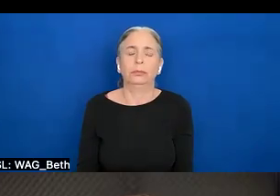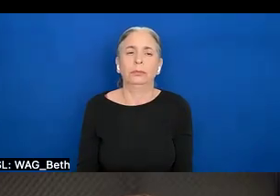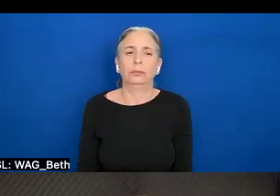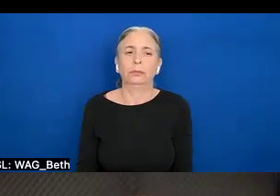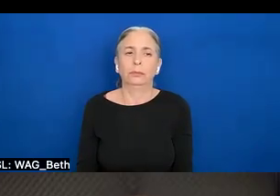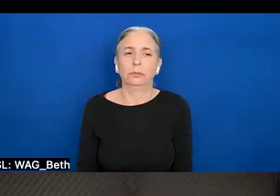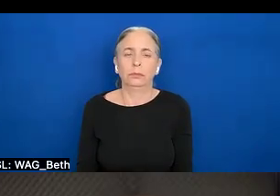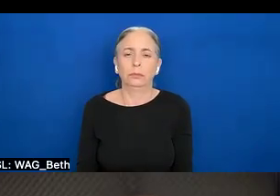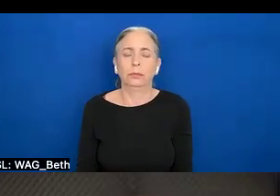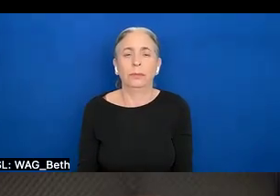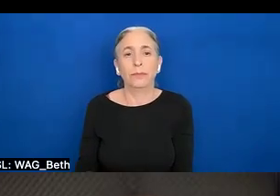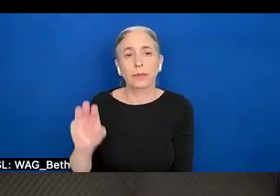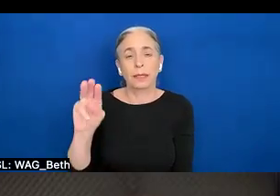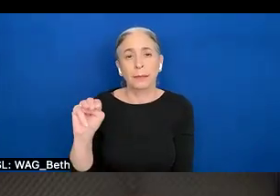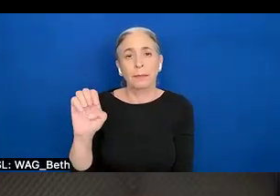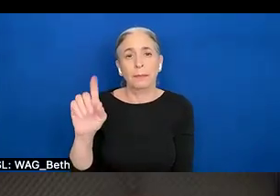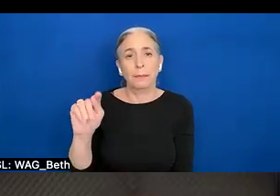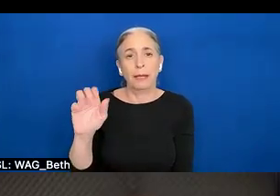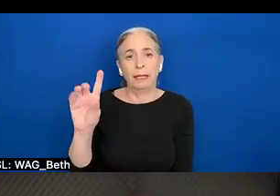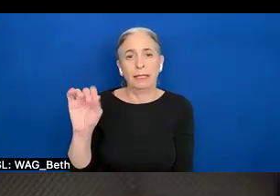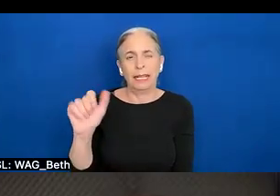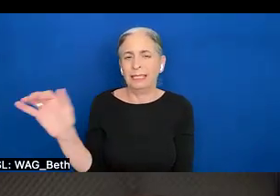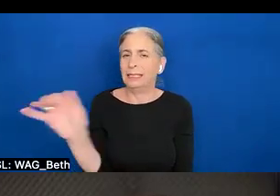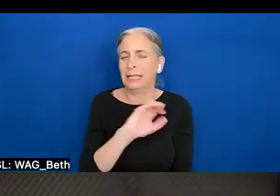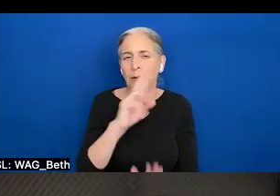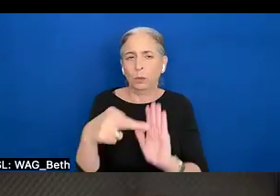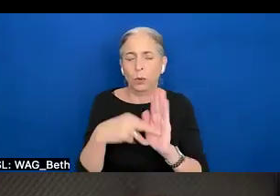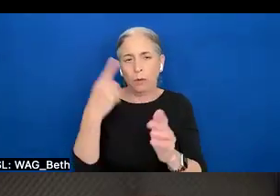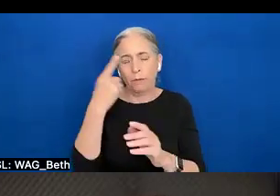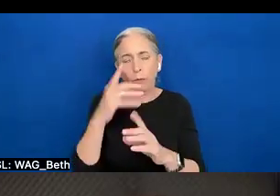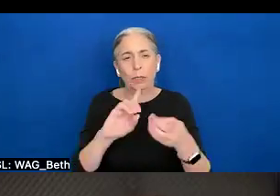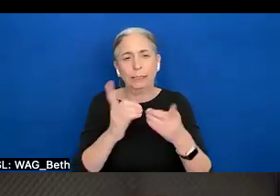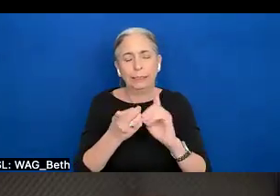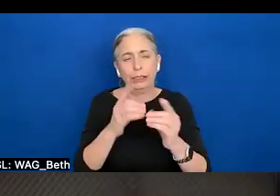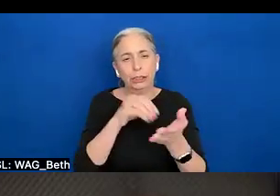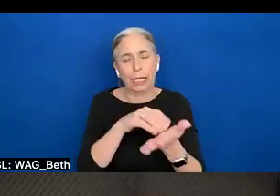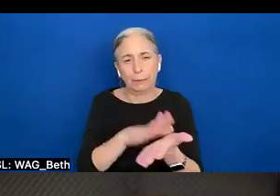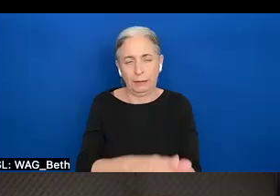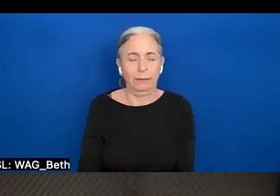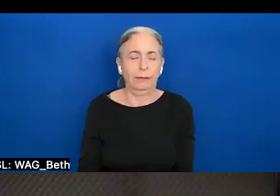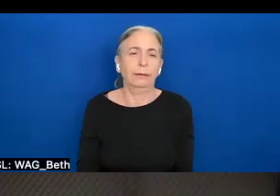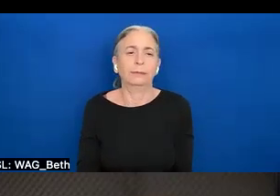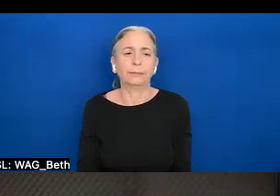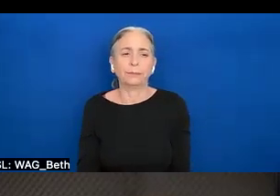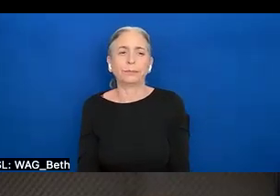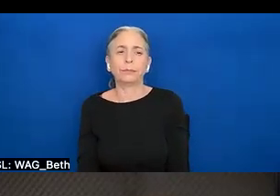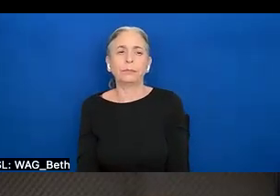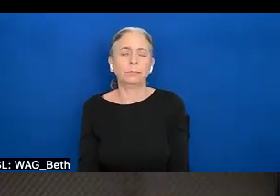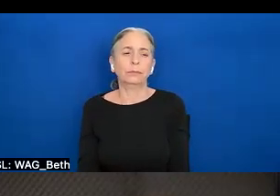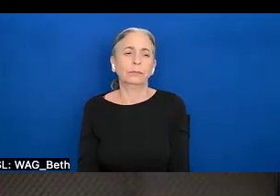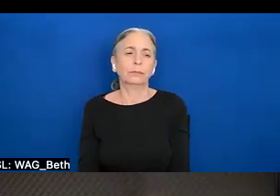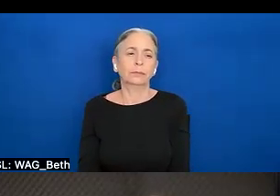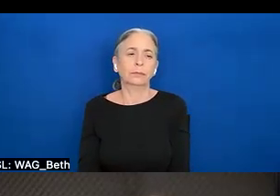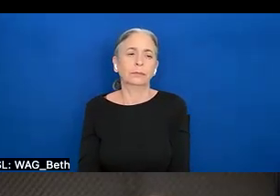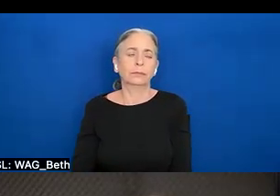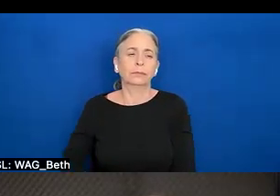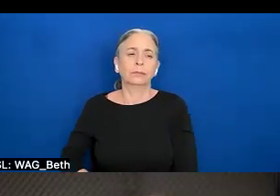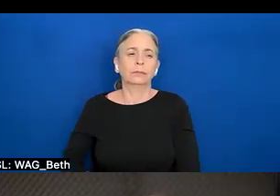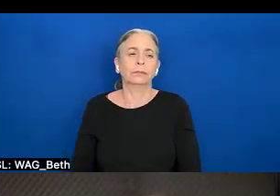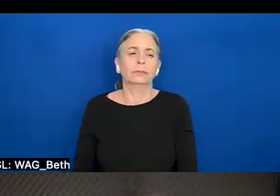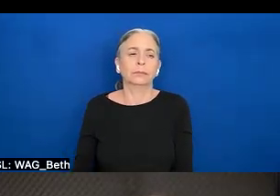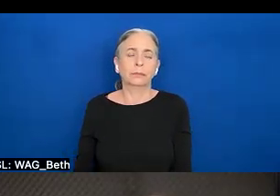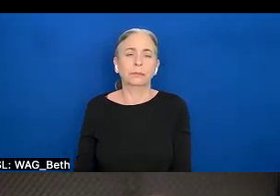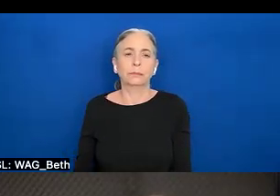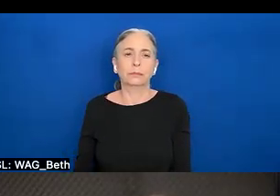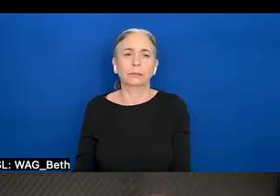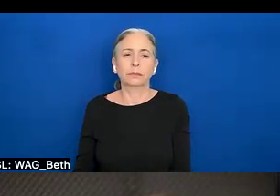Metadata has the same role for digital documents.